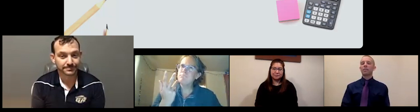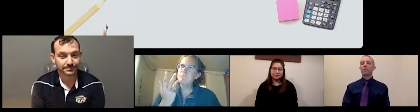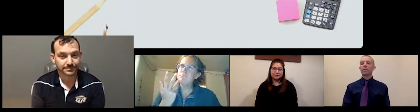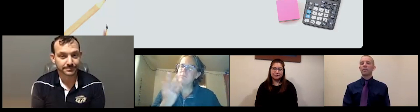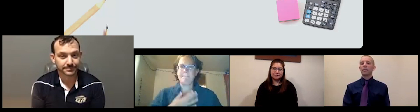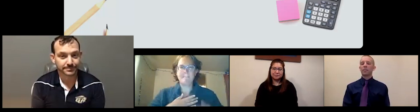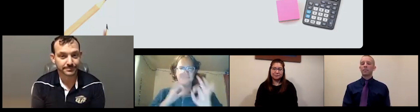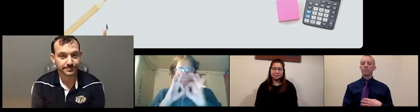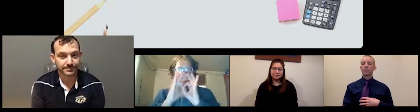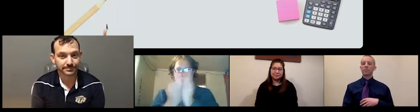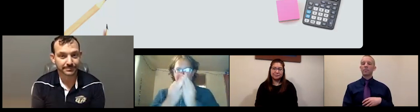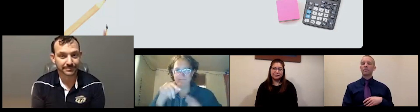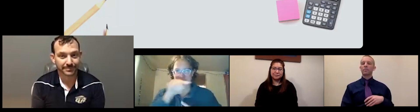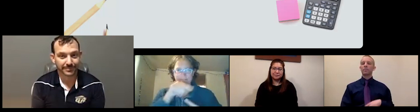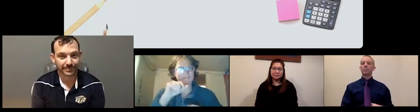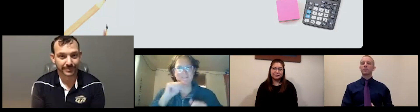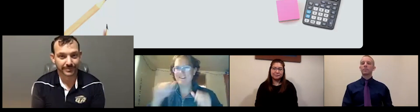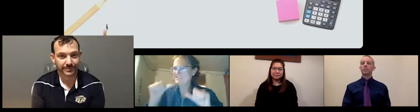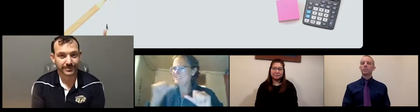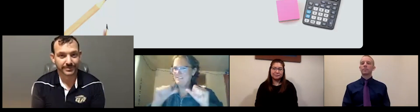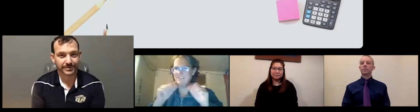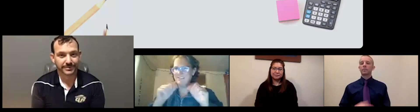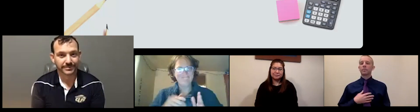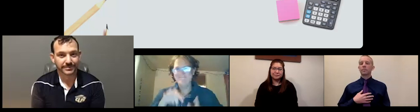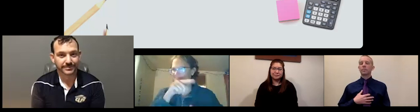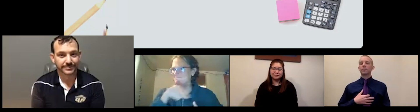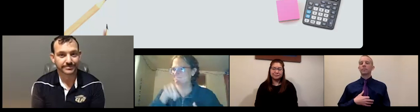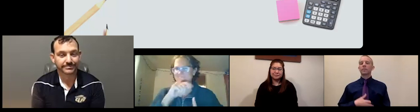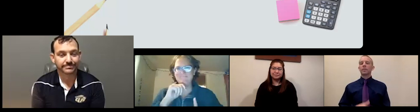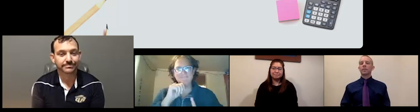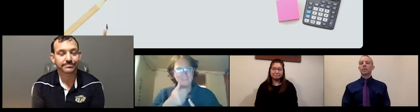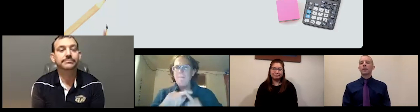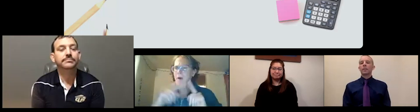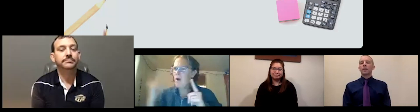Hmmm.. My family are not scientists,